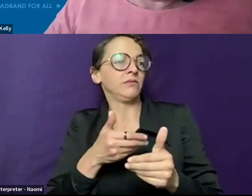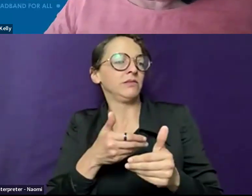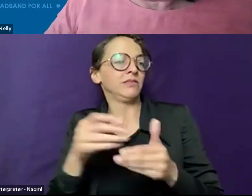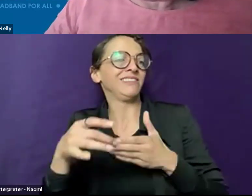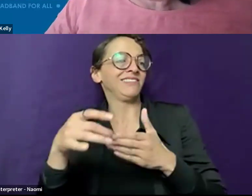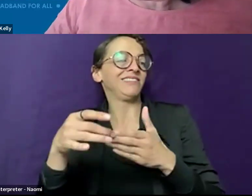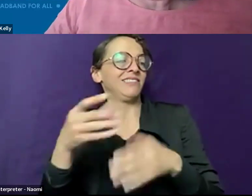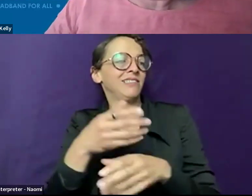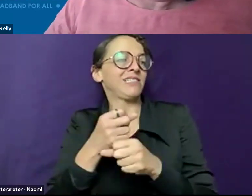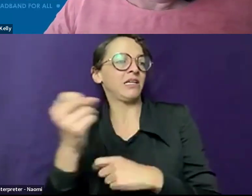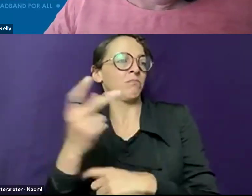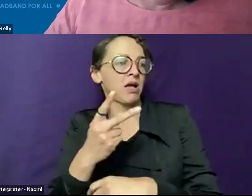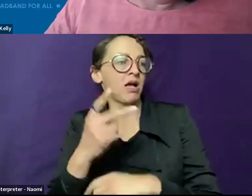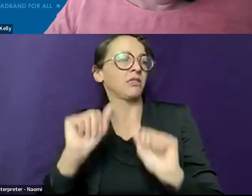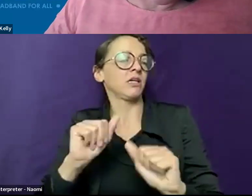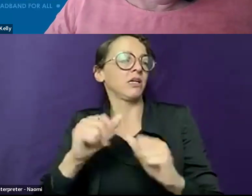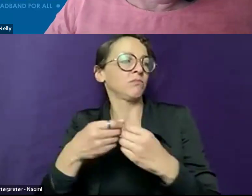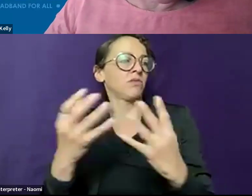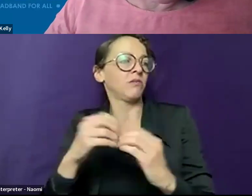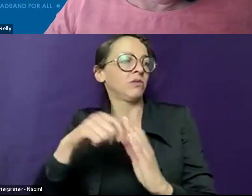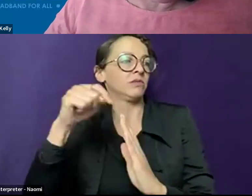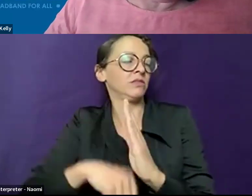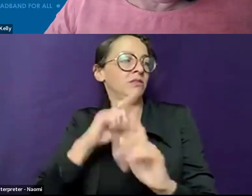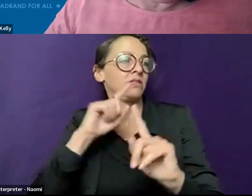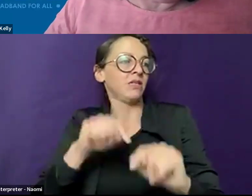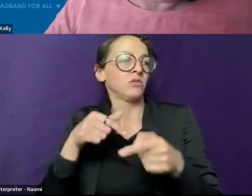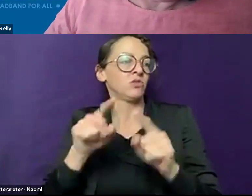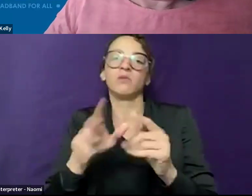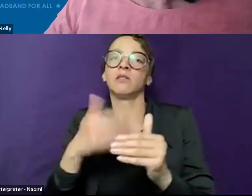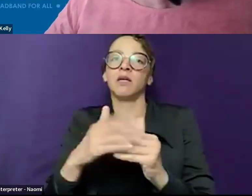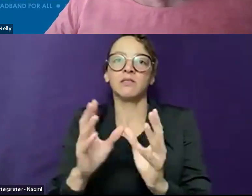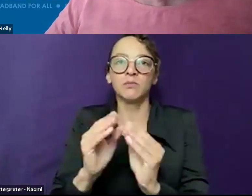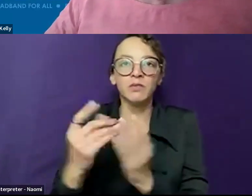I don't see any other hands raised, or any other questions at this time, so if we could